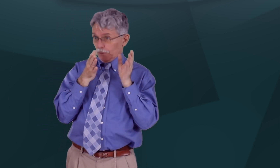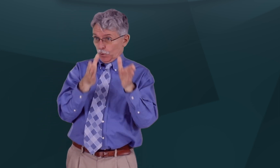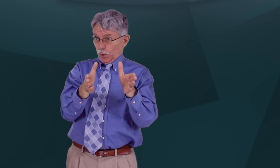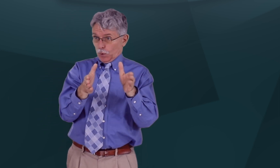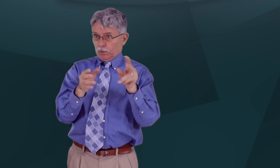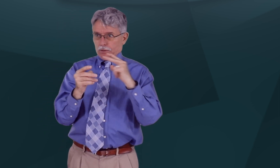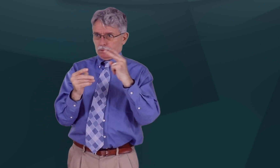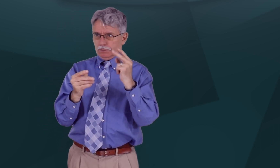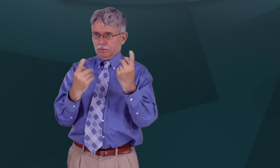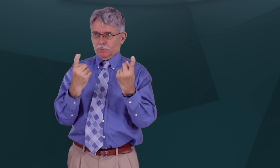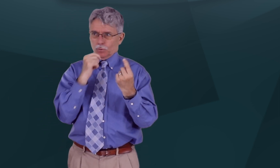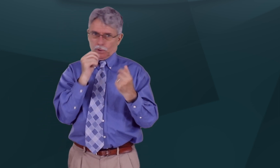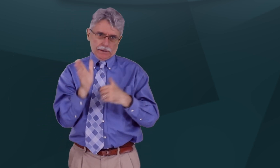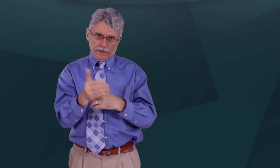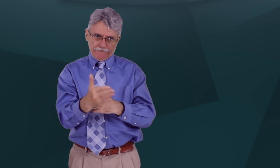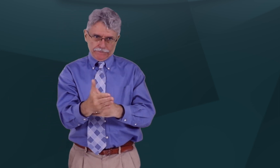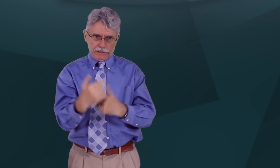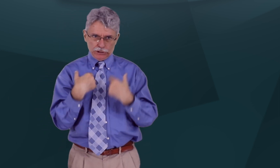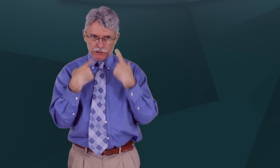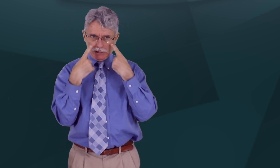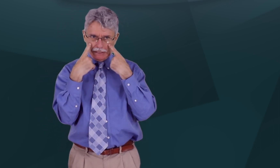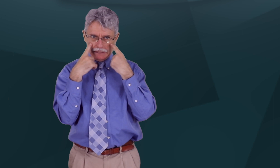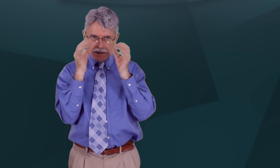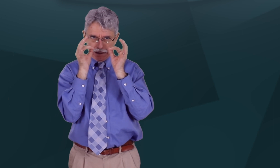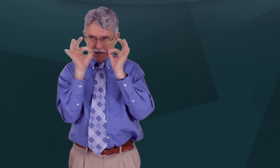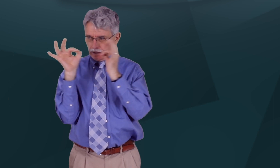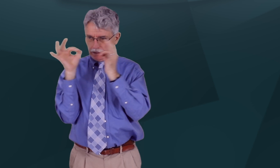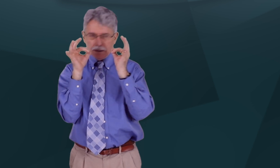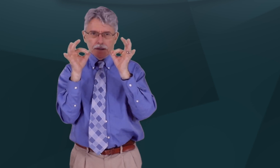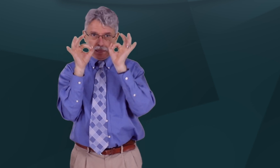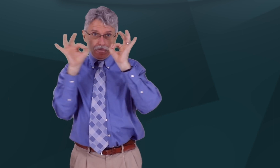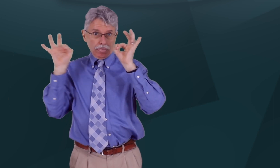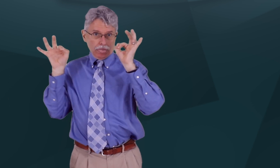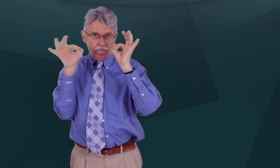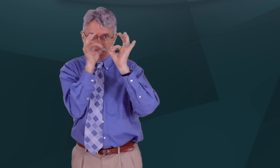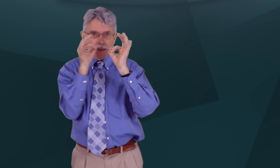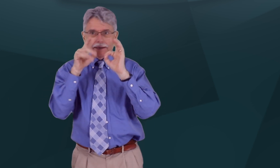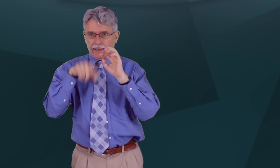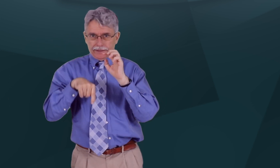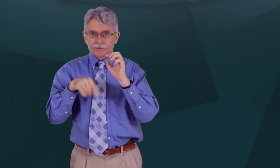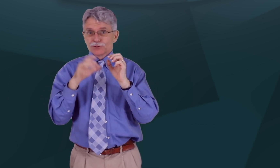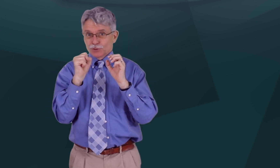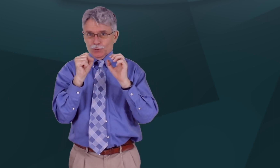and you also want them to look at the road. And we're not fish. Our eyes cannot work independently.